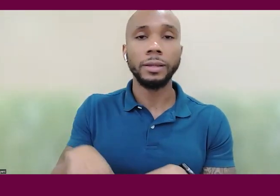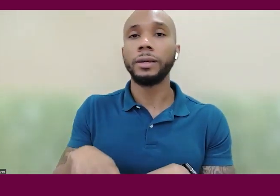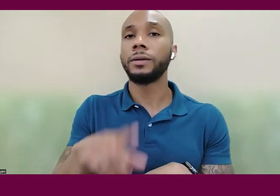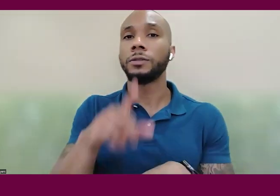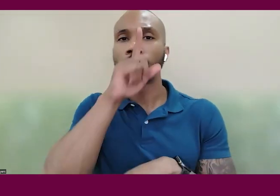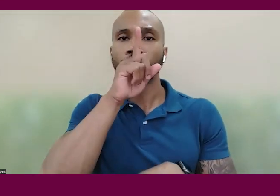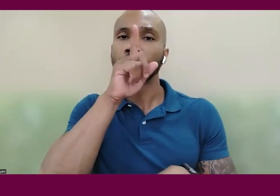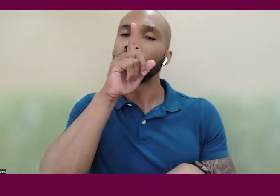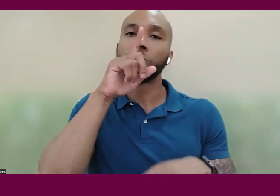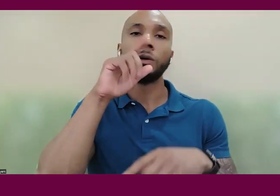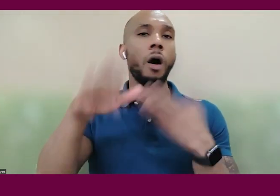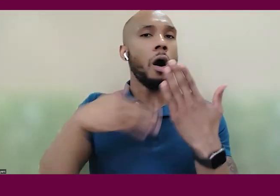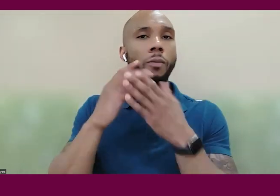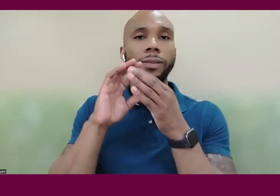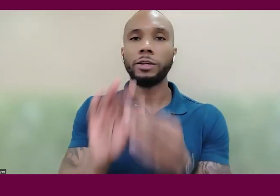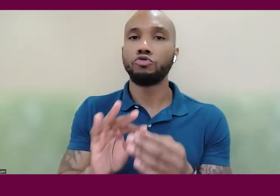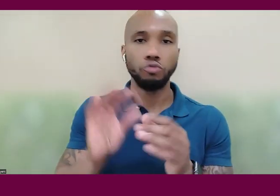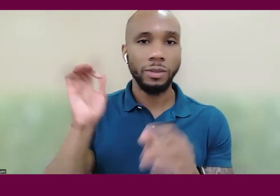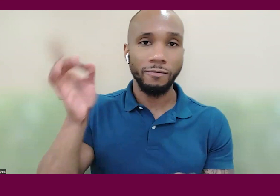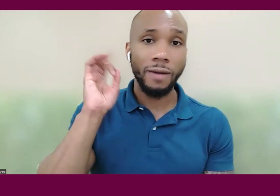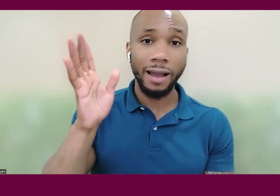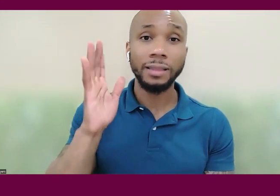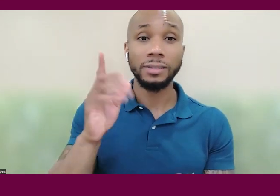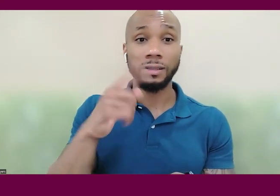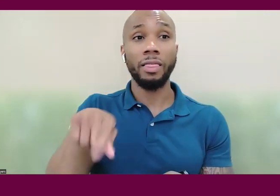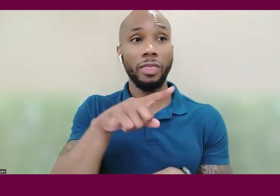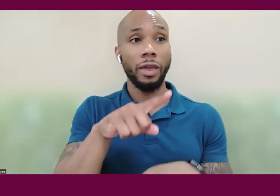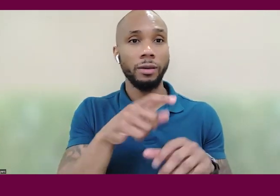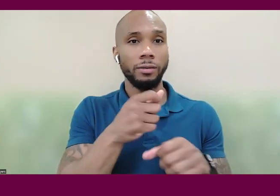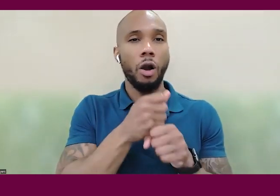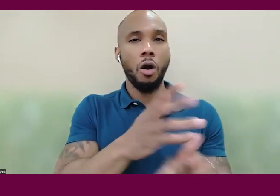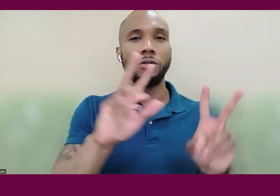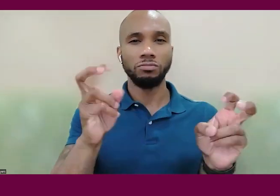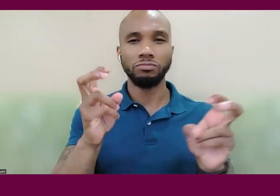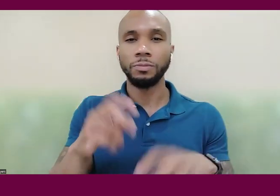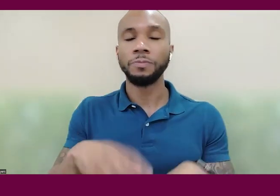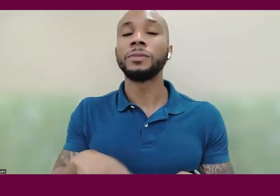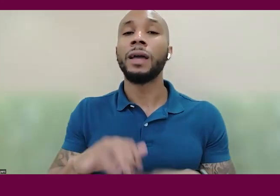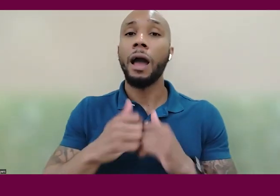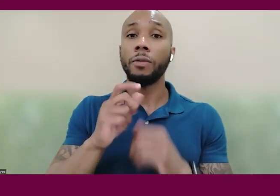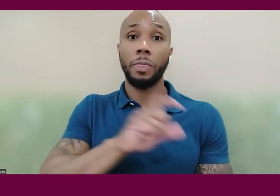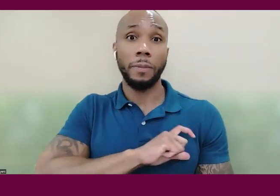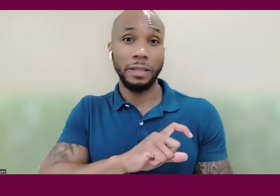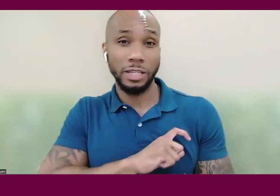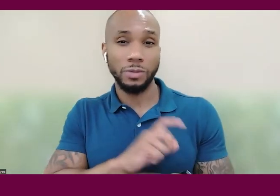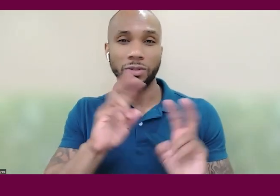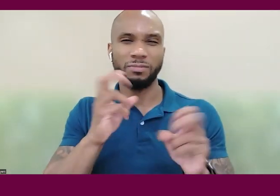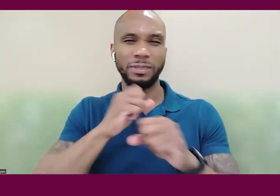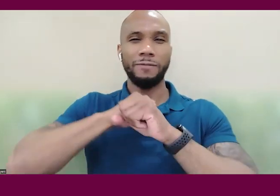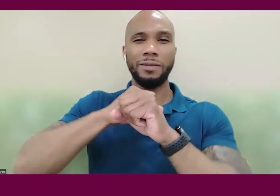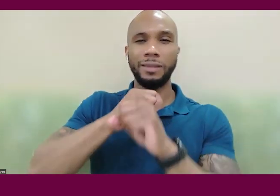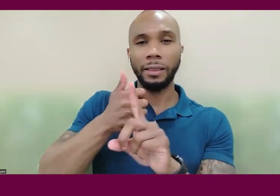It was all about the violence that they projected. It was all about how the police were defending themselves.